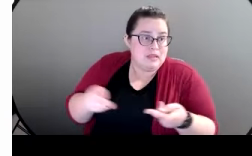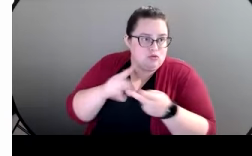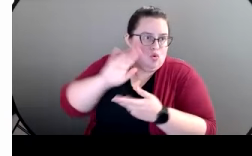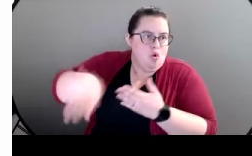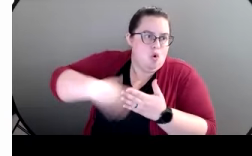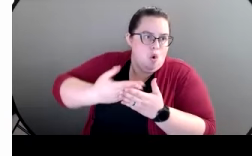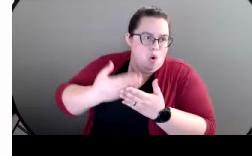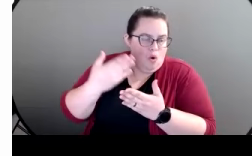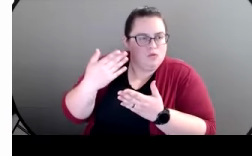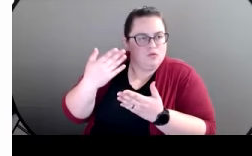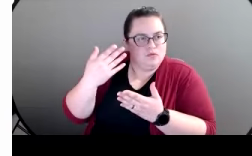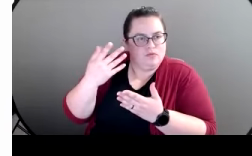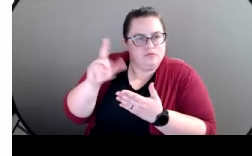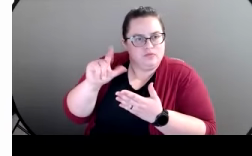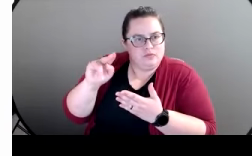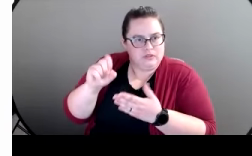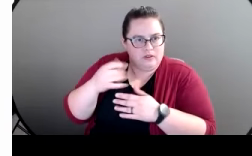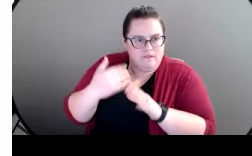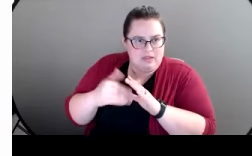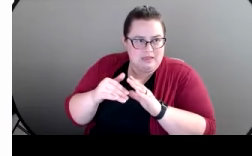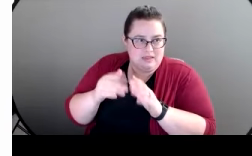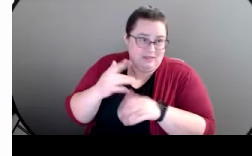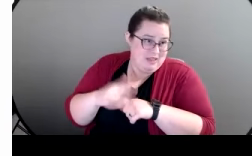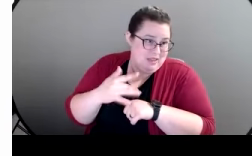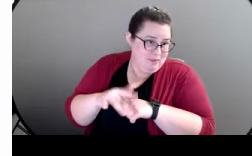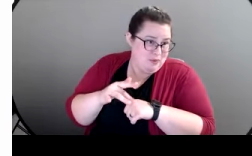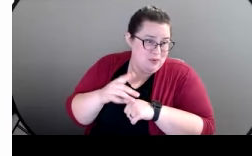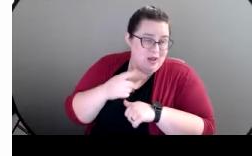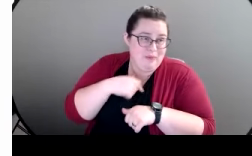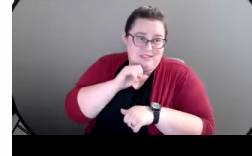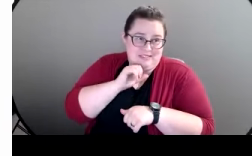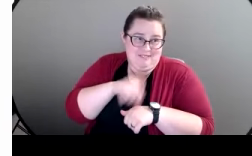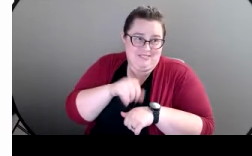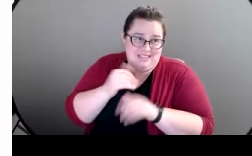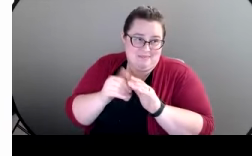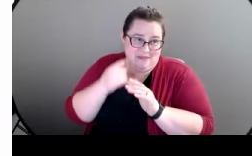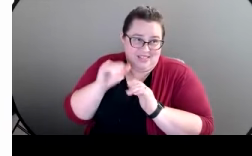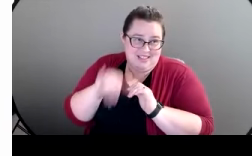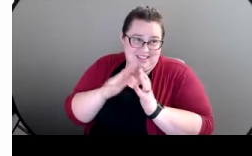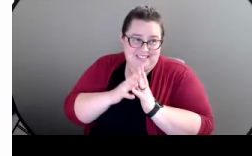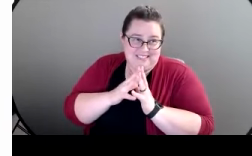So I actually do I have, I made a, because I knew